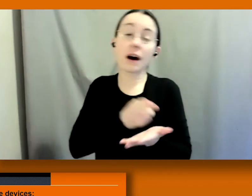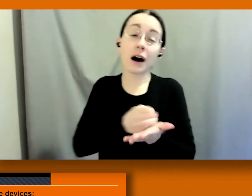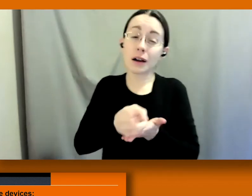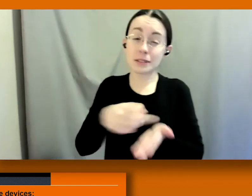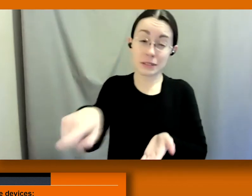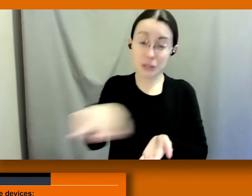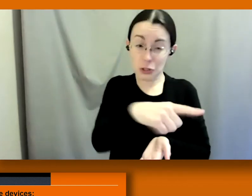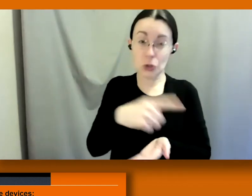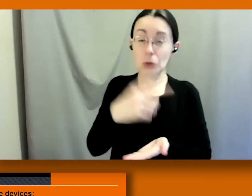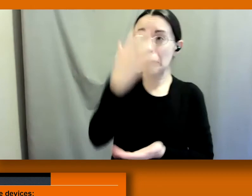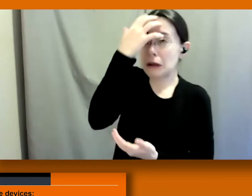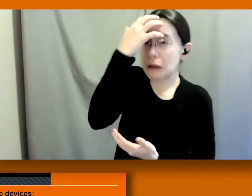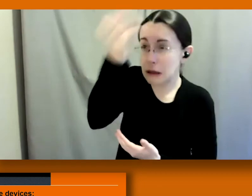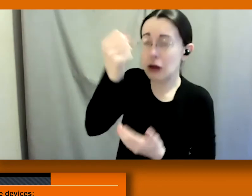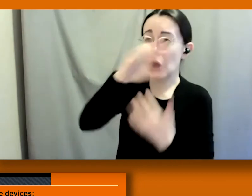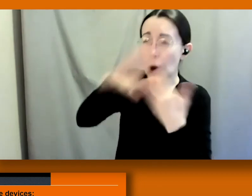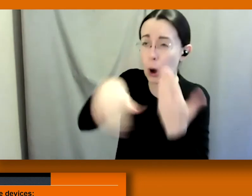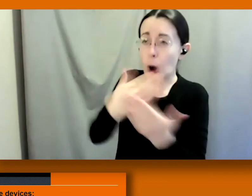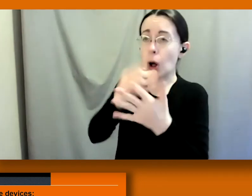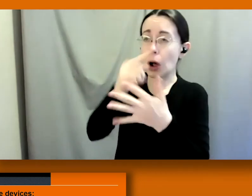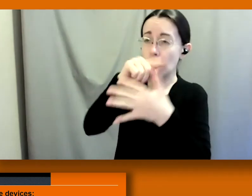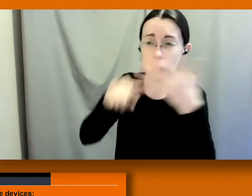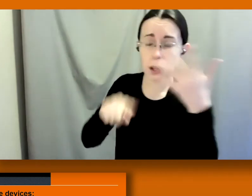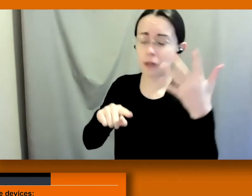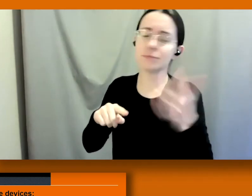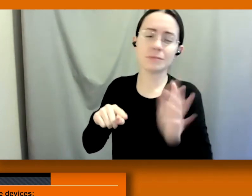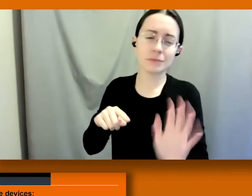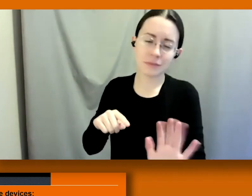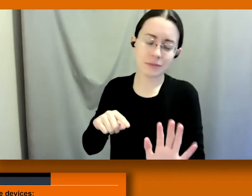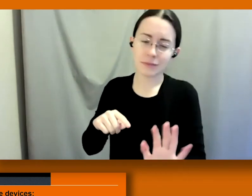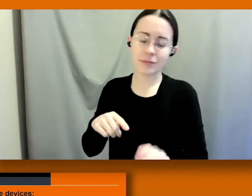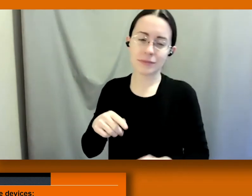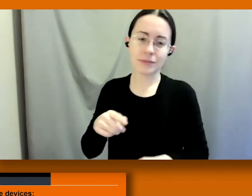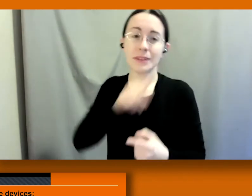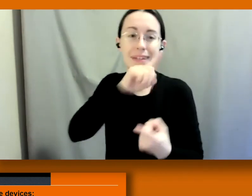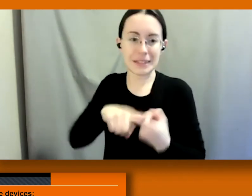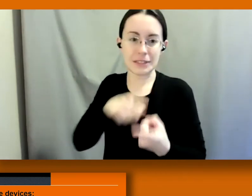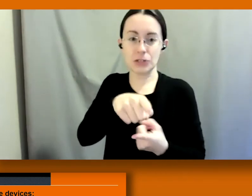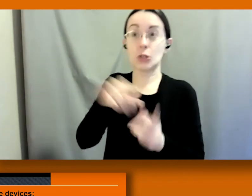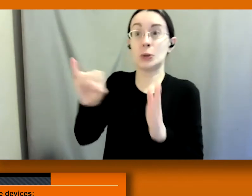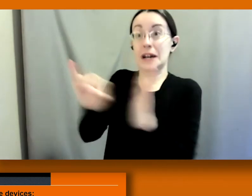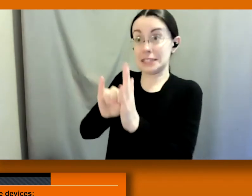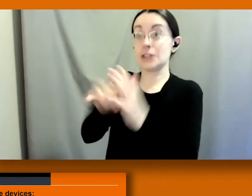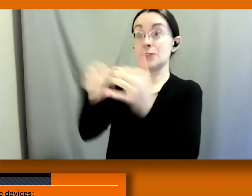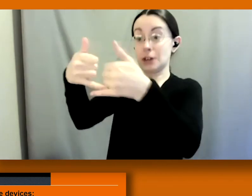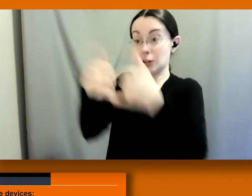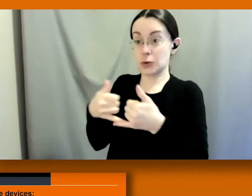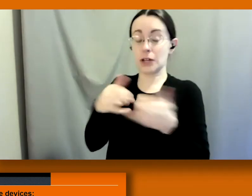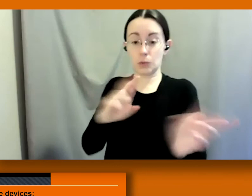You won't think of it until you're ready to sit down and do a budget, and then you'll need to go back